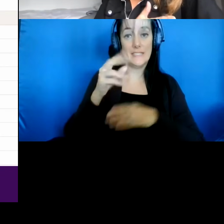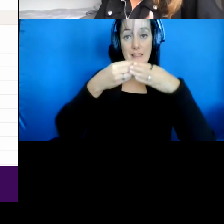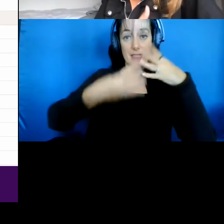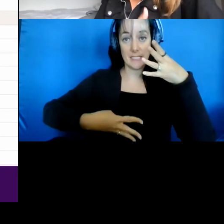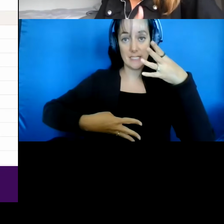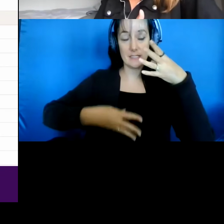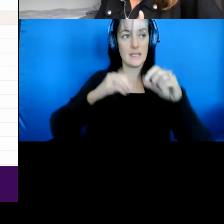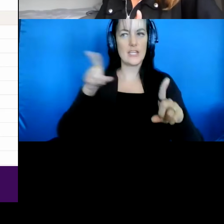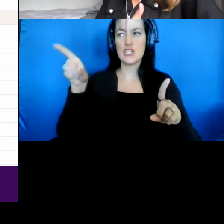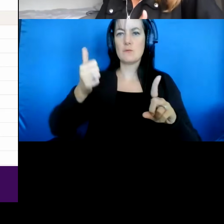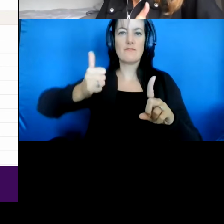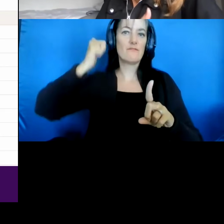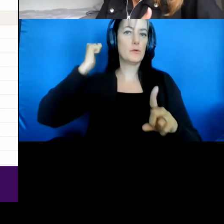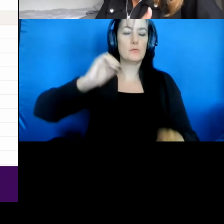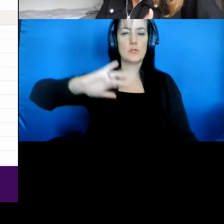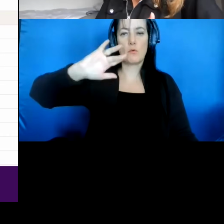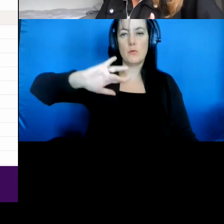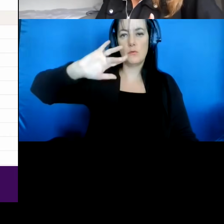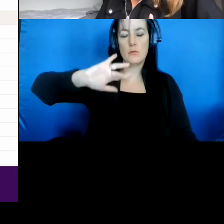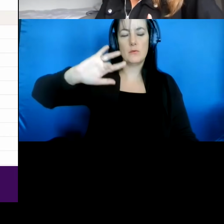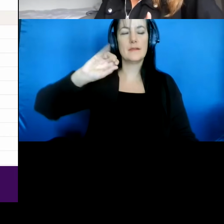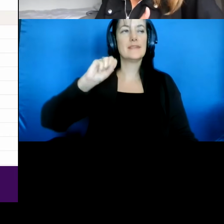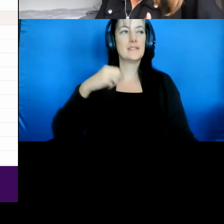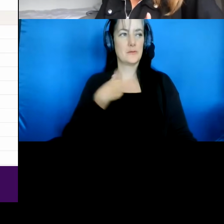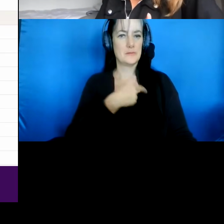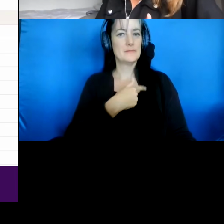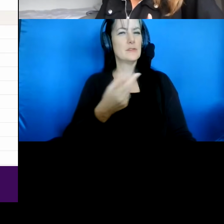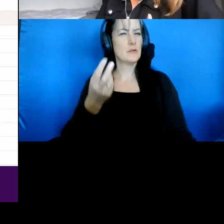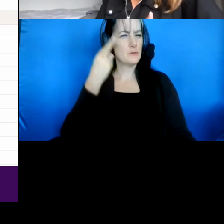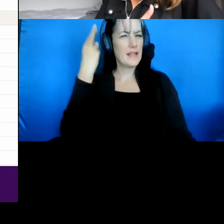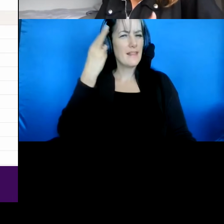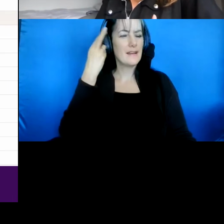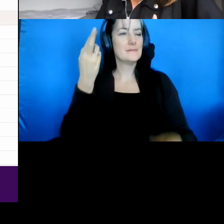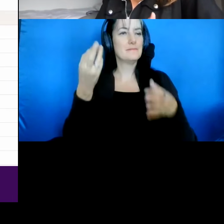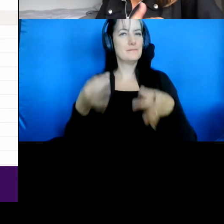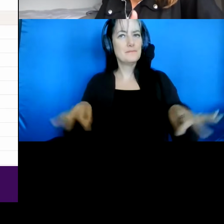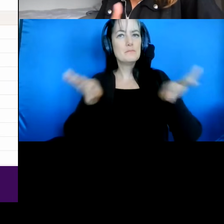there on screen. It became clear to us that it was really important that we found different